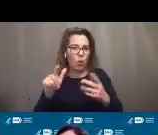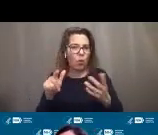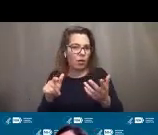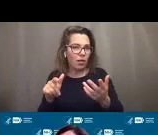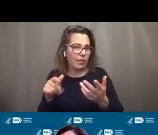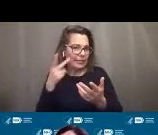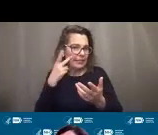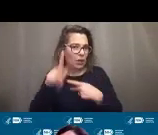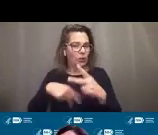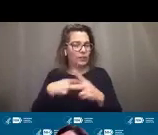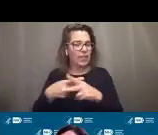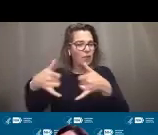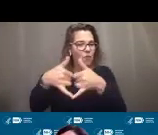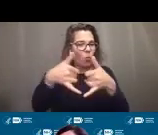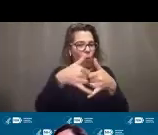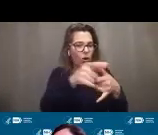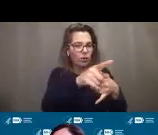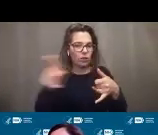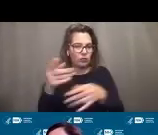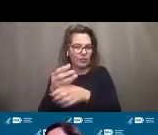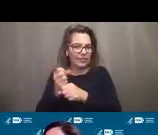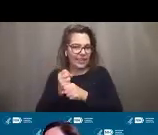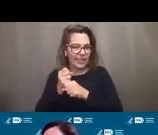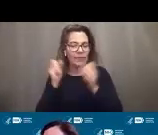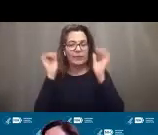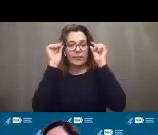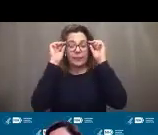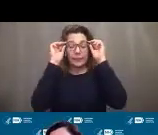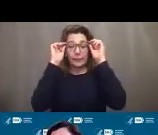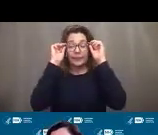Be accountable for your actions. Be decisive.